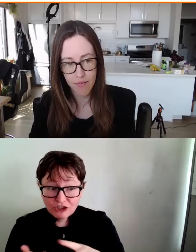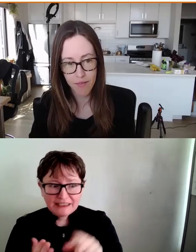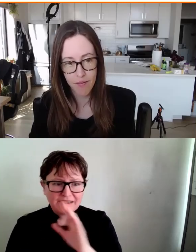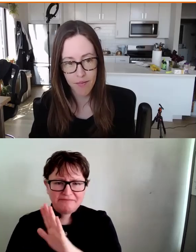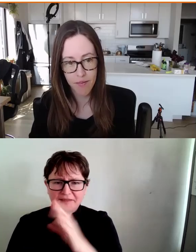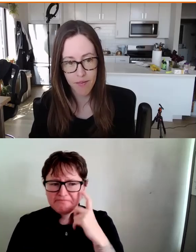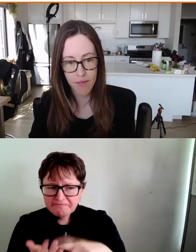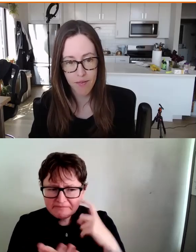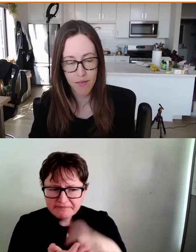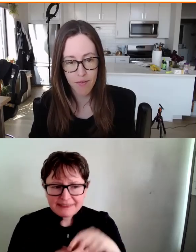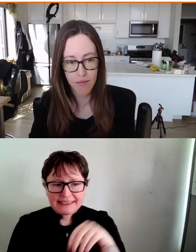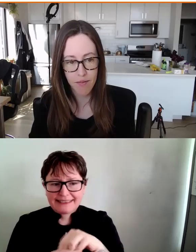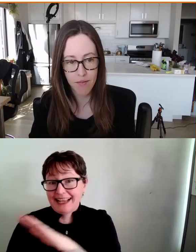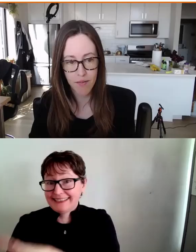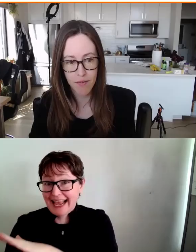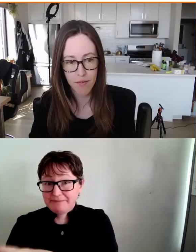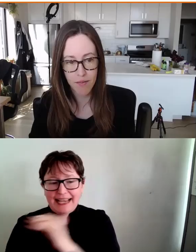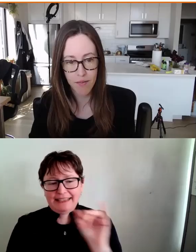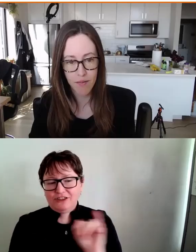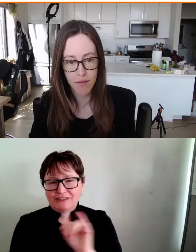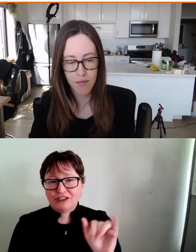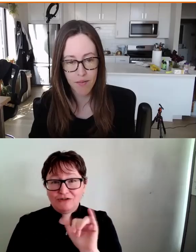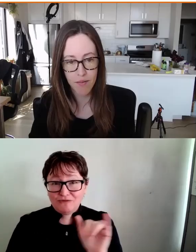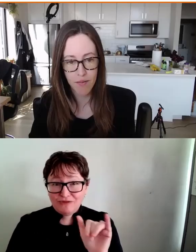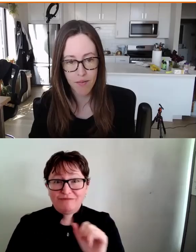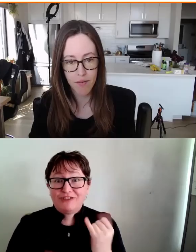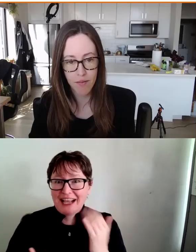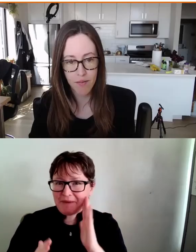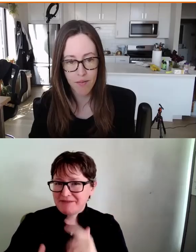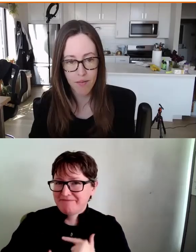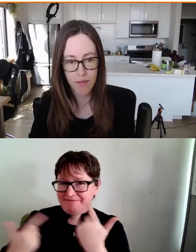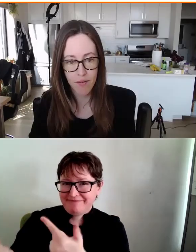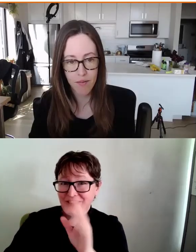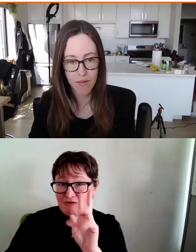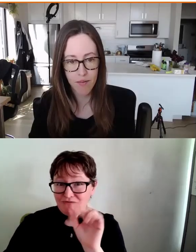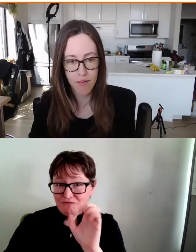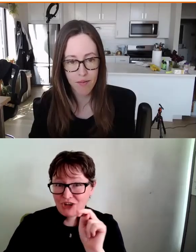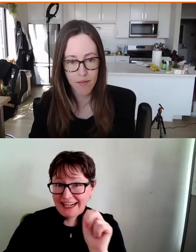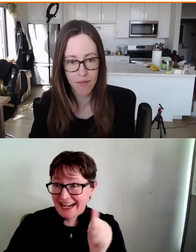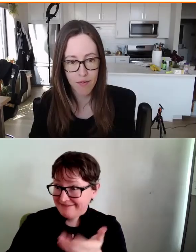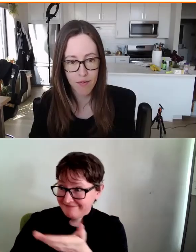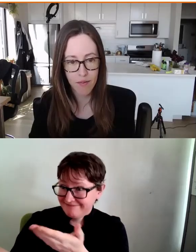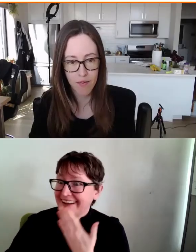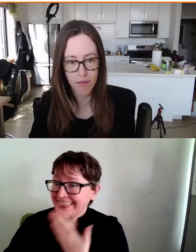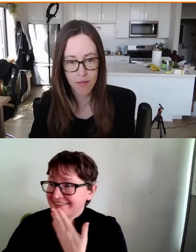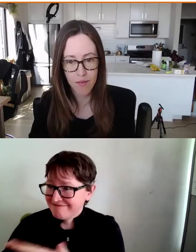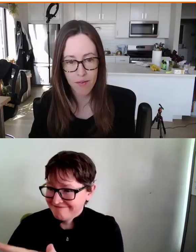She will share research across academia and industry.